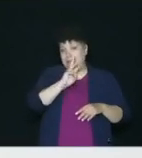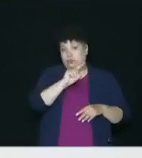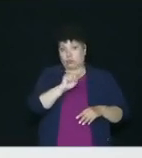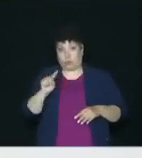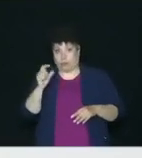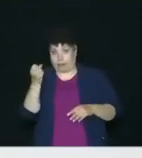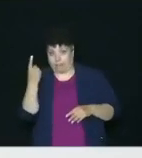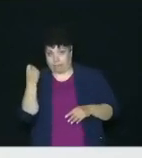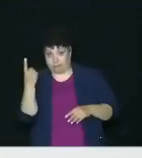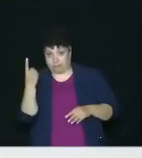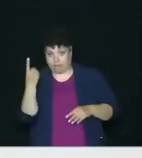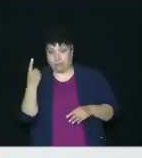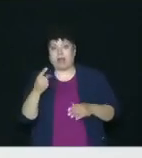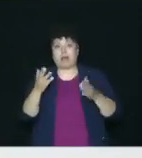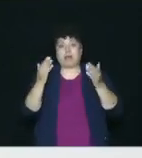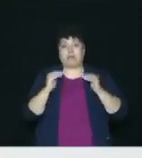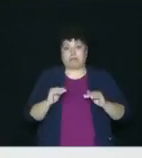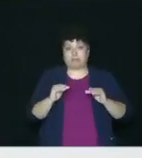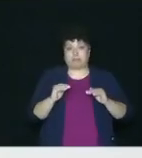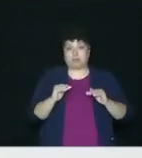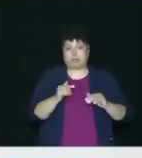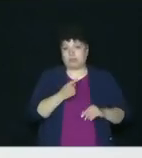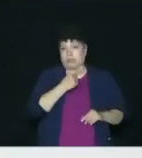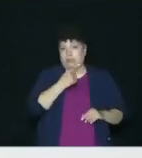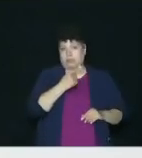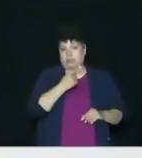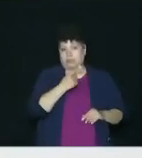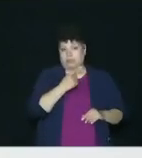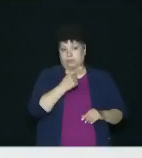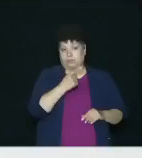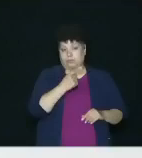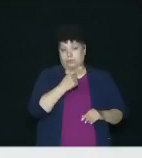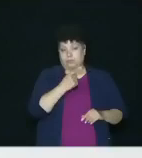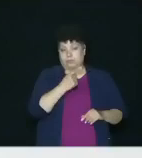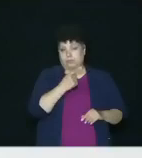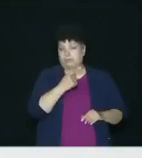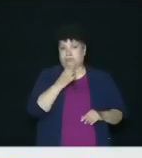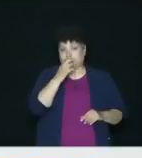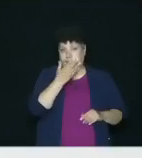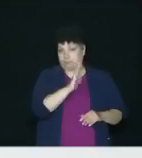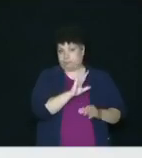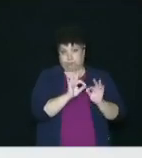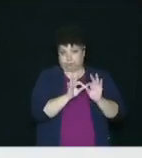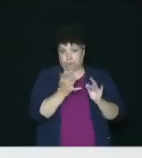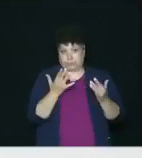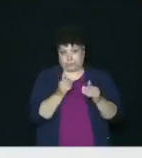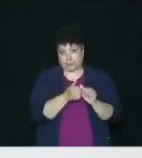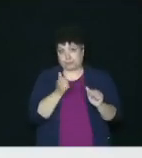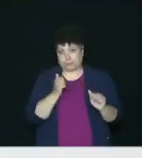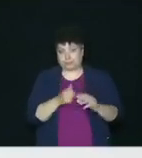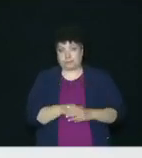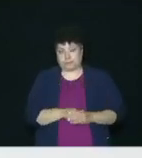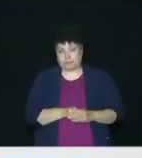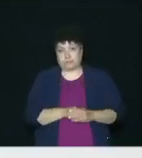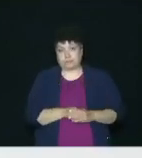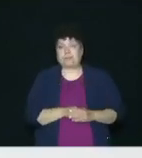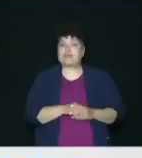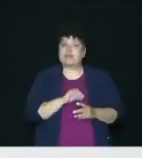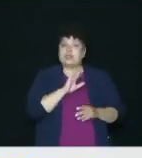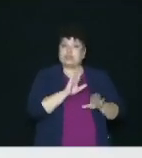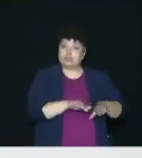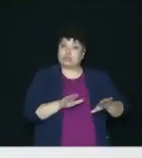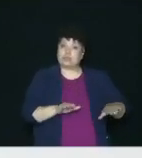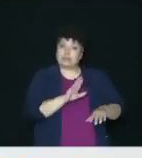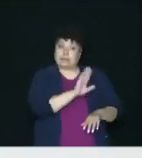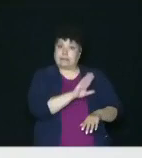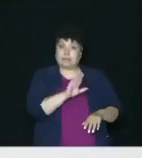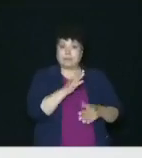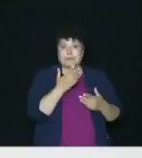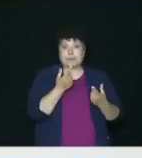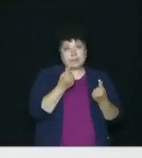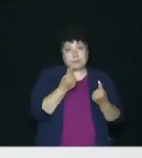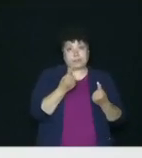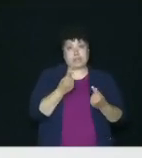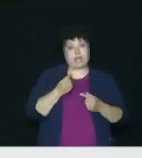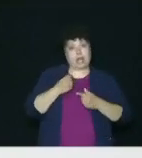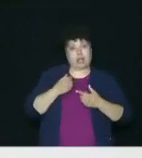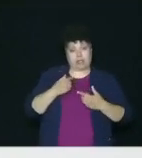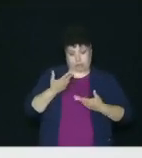15 MILLIGRAMS FOR CHILDREN FROM